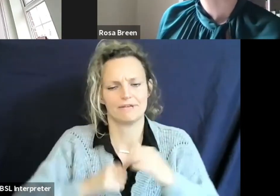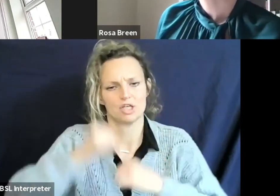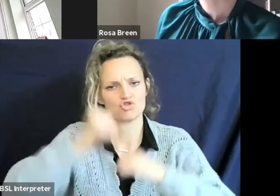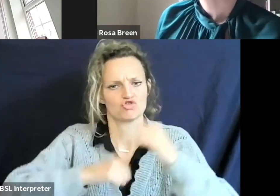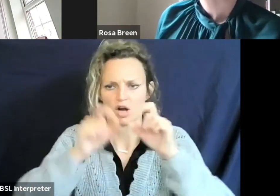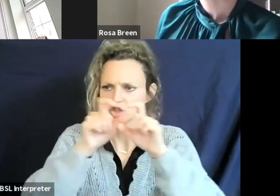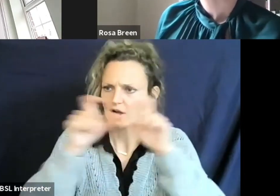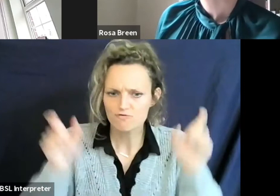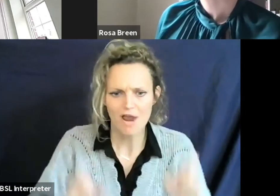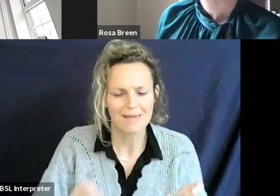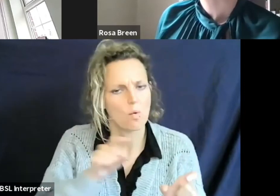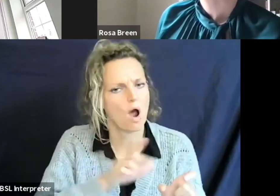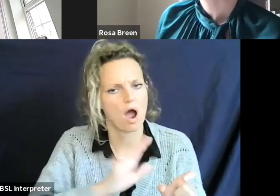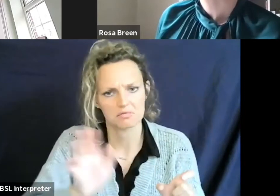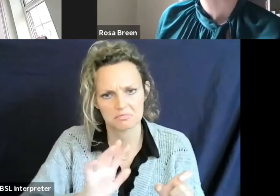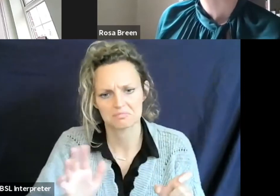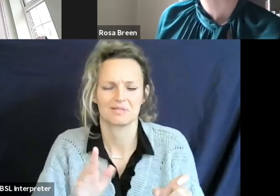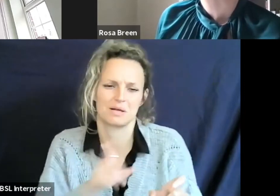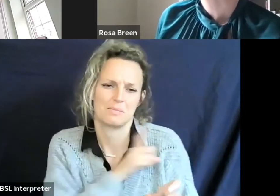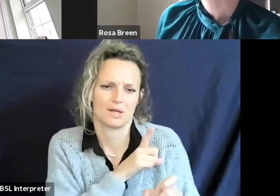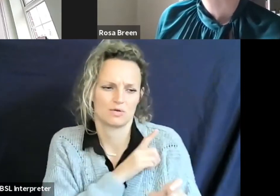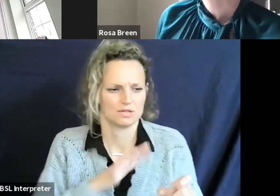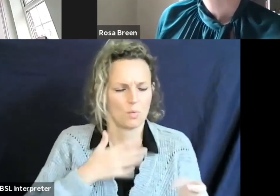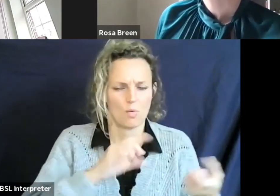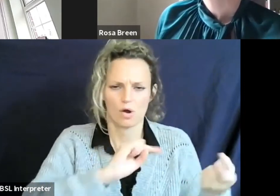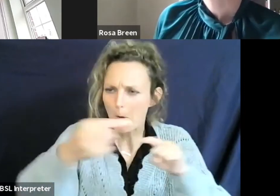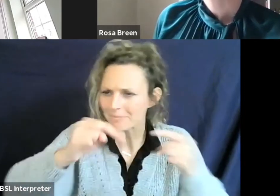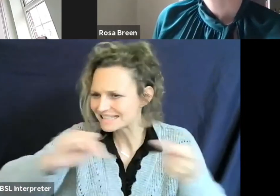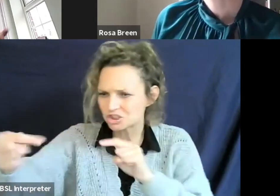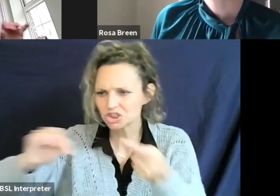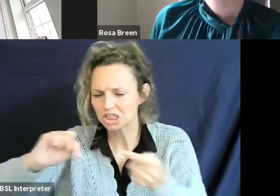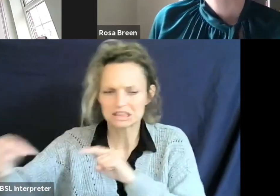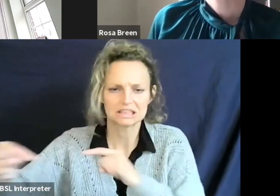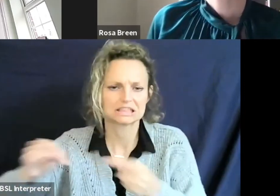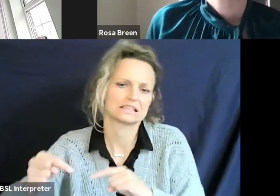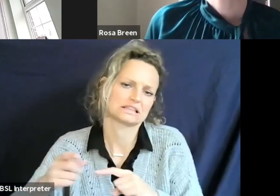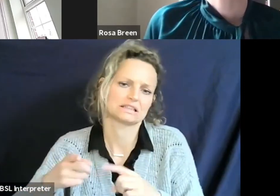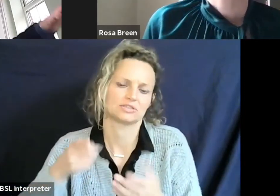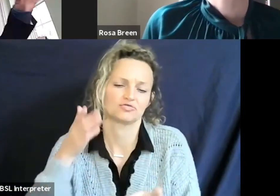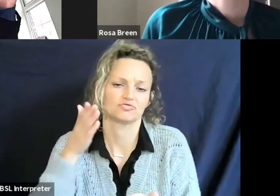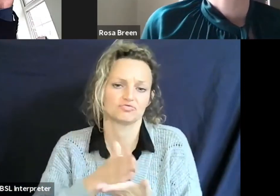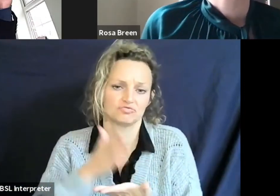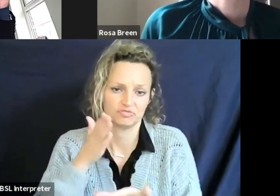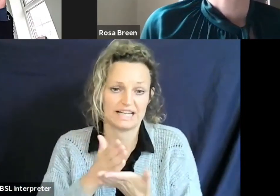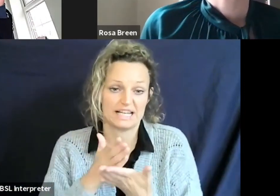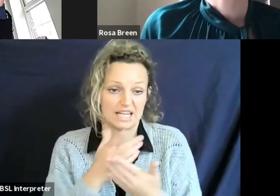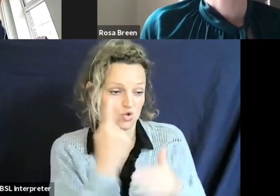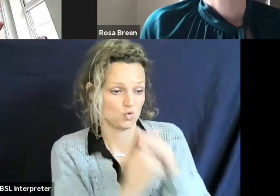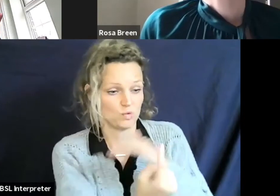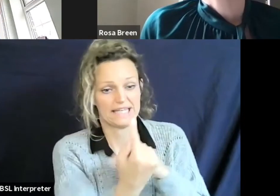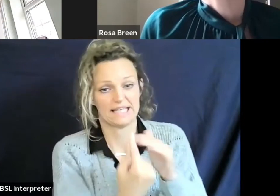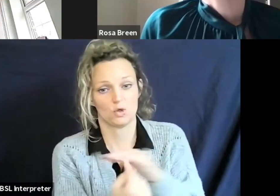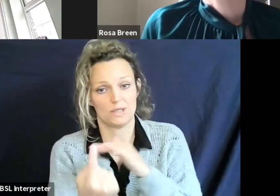We don't prescribe a certain format deliberately, because otherwise when you do that it becomes a competition